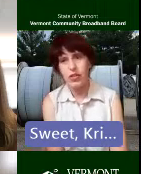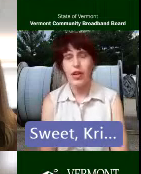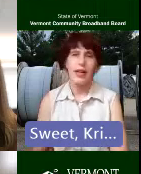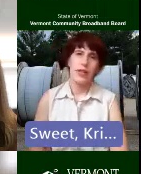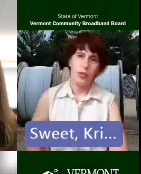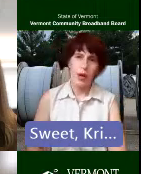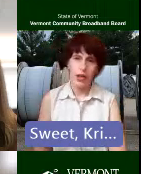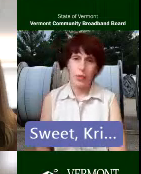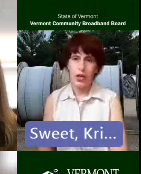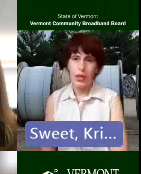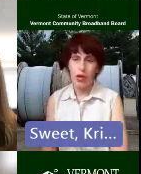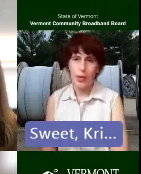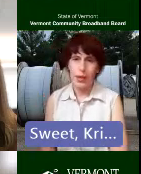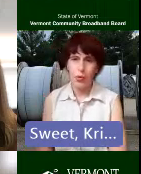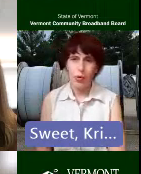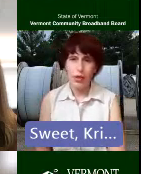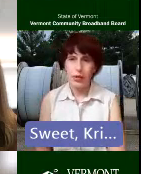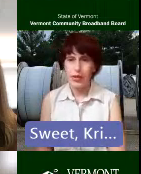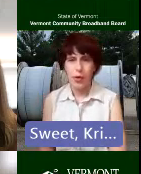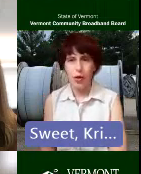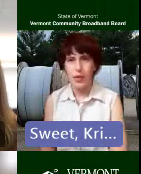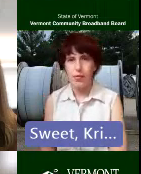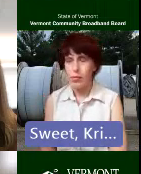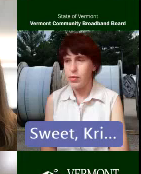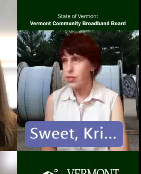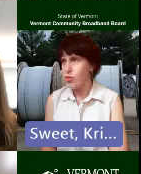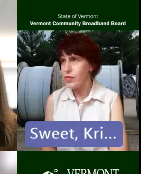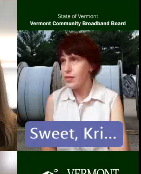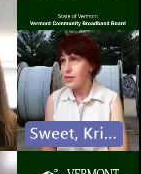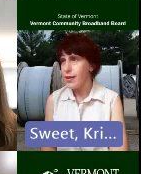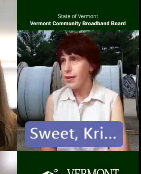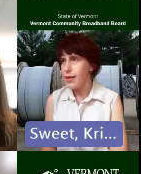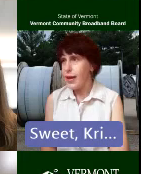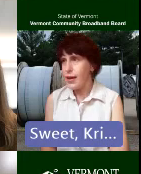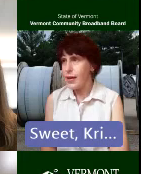I'm the compliance director at the Vermont Community Broadband Board and the